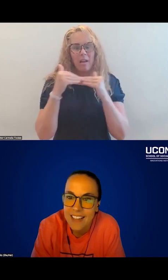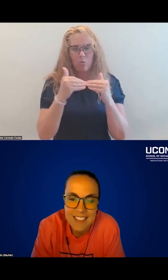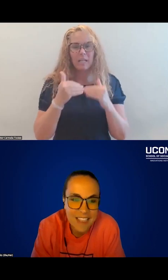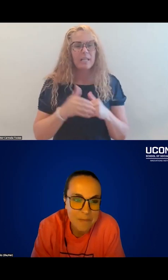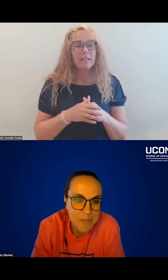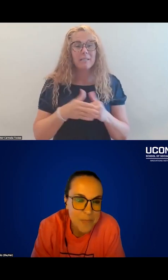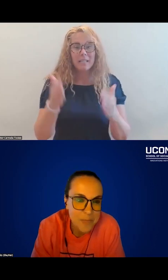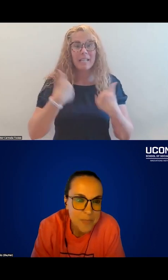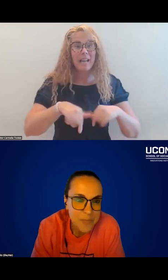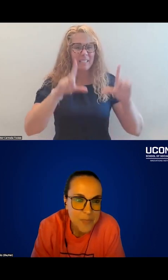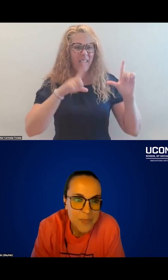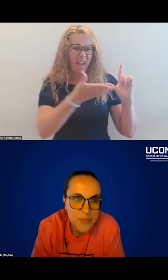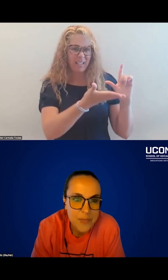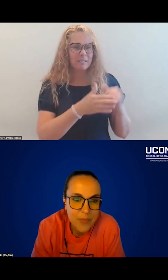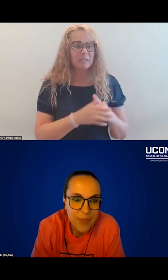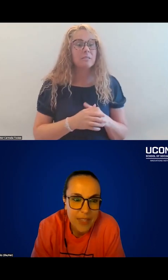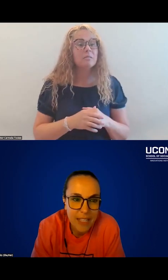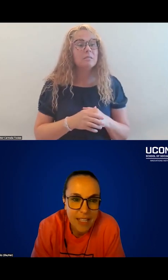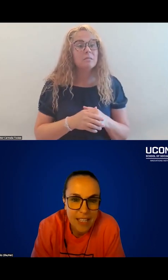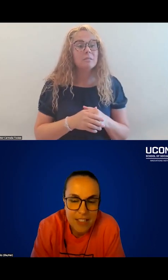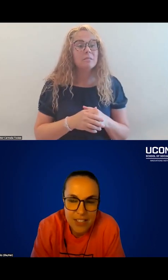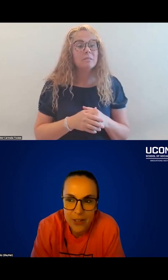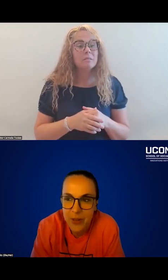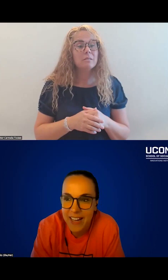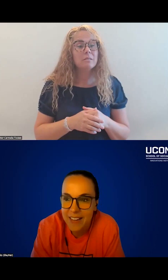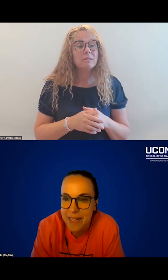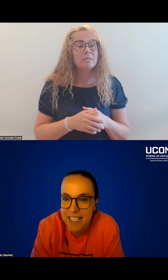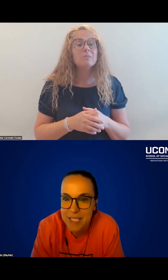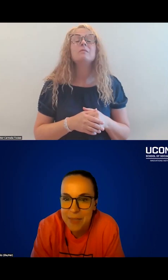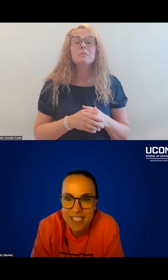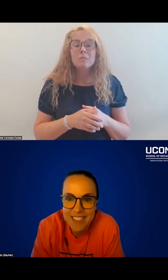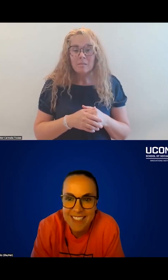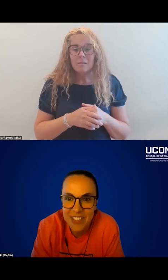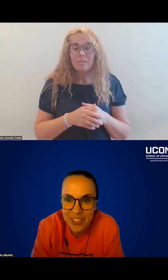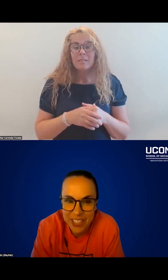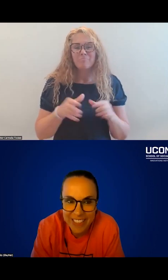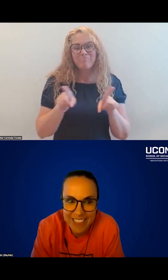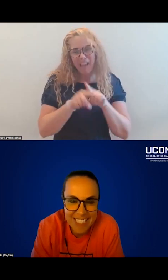NEXT SLIDE. AS MENTIONED EARLIER,